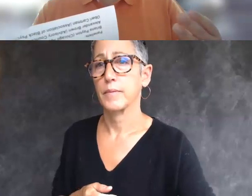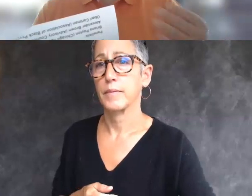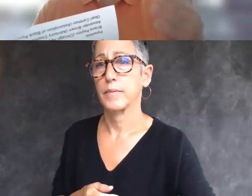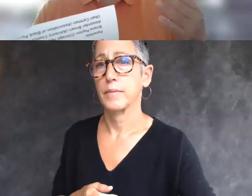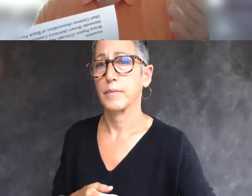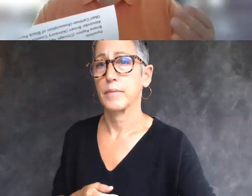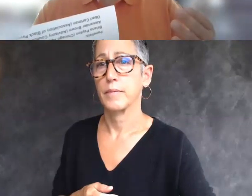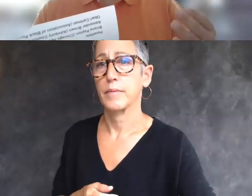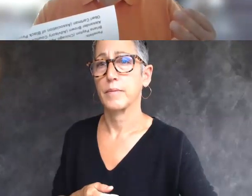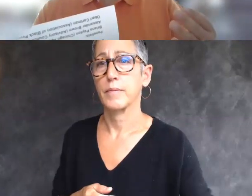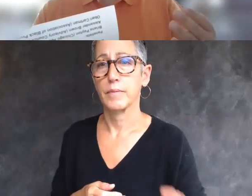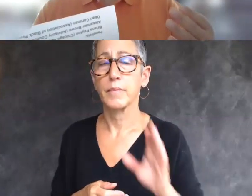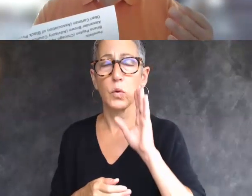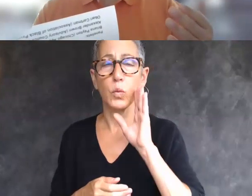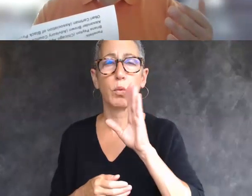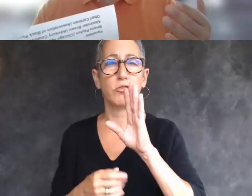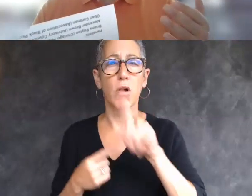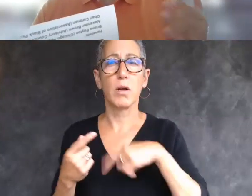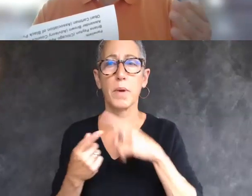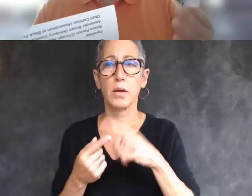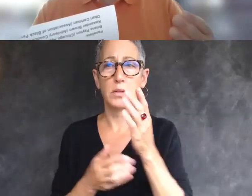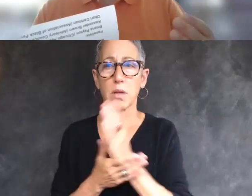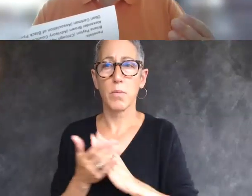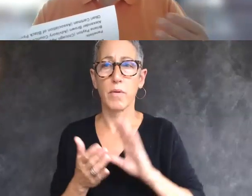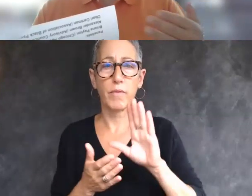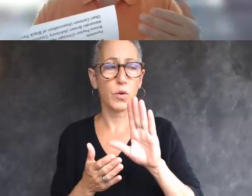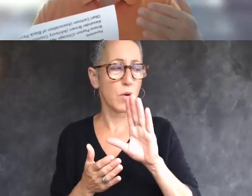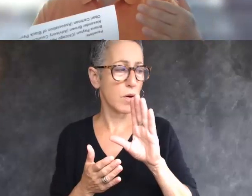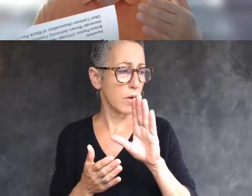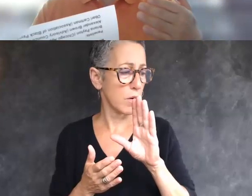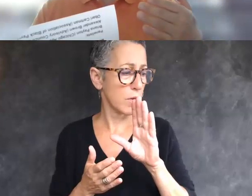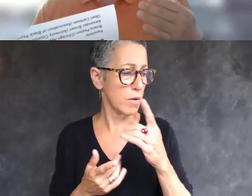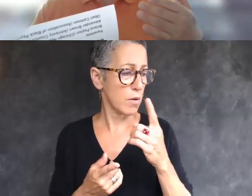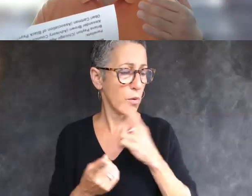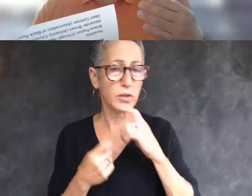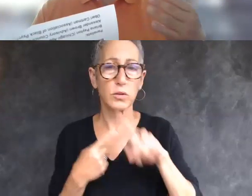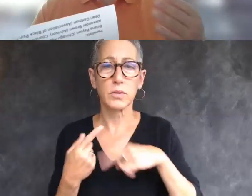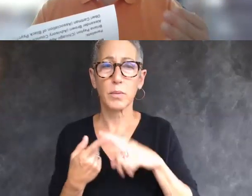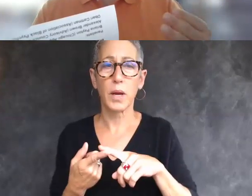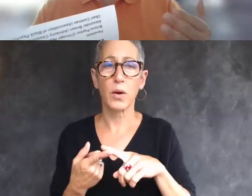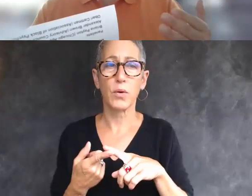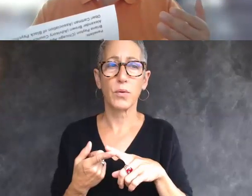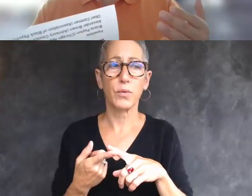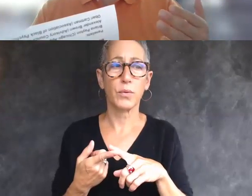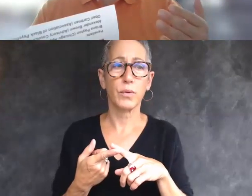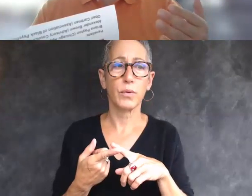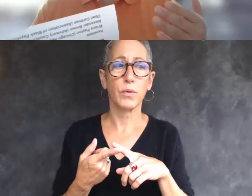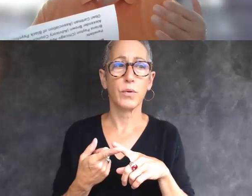and we'll talk about some of your some of the questions a bit later about what things can be done